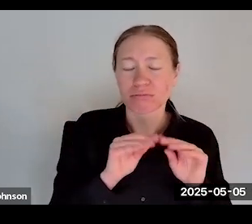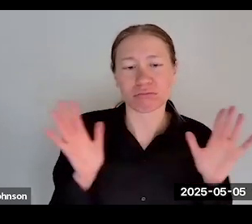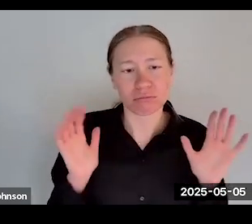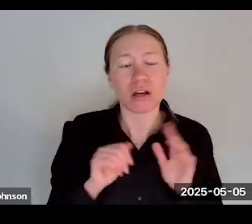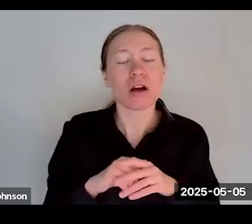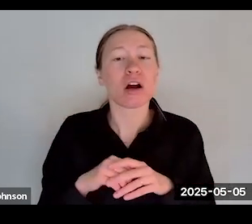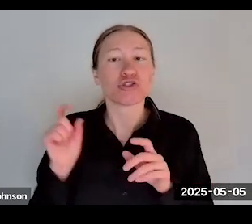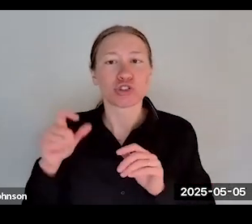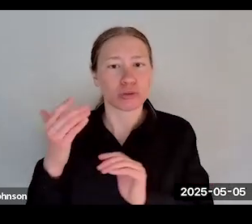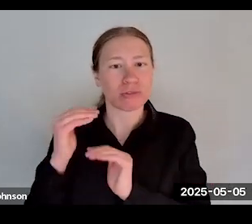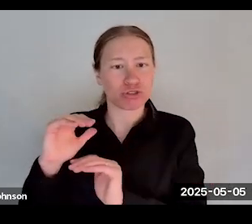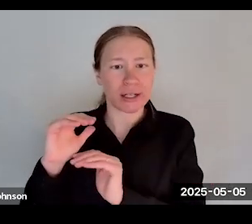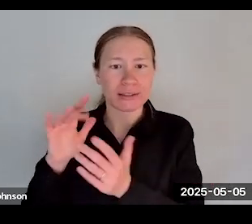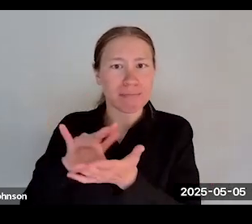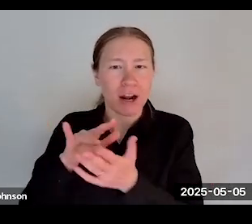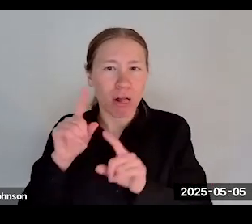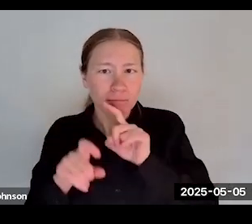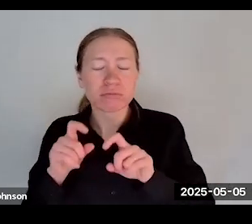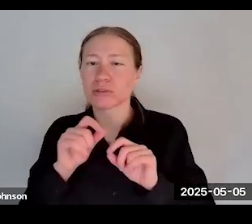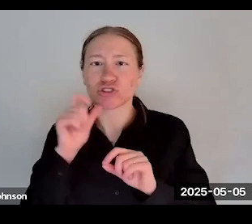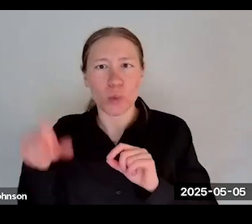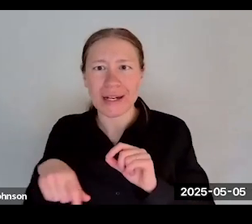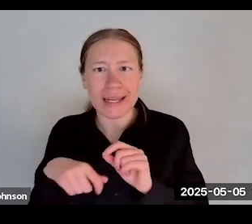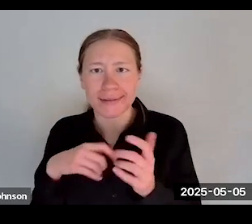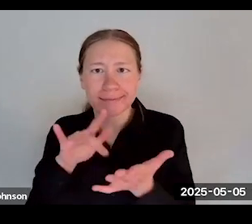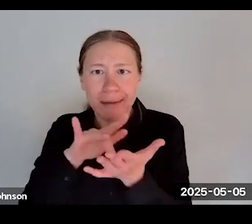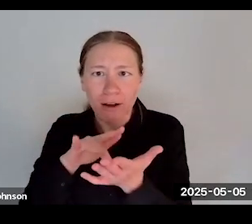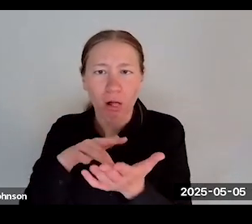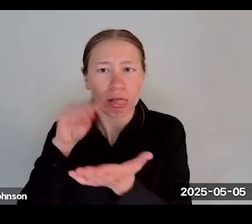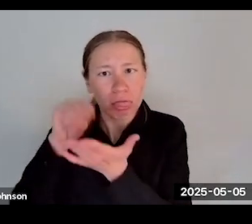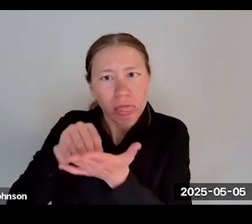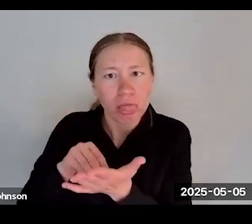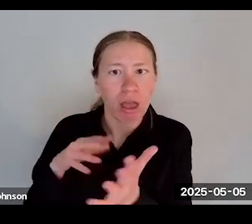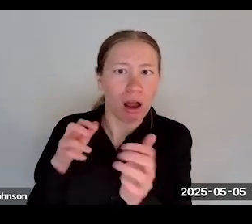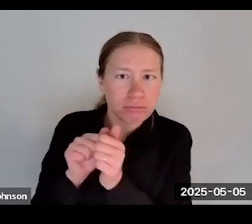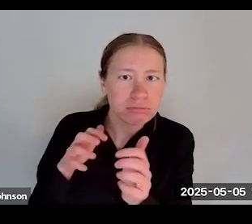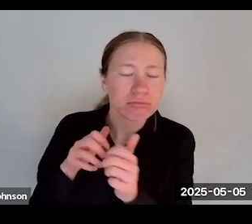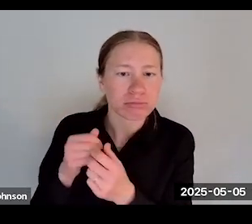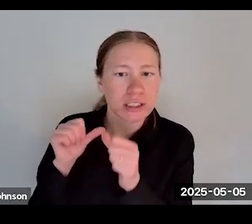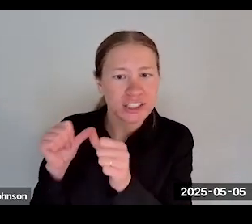so there's no need for updated documentation unless there's a specific reason we might be asking for it,